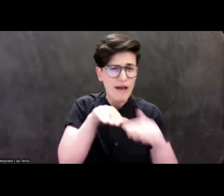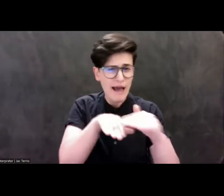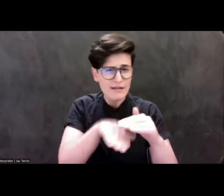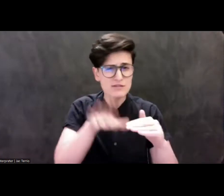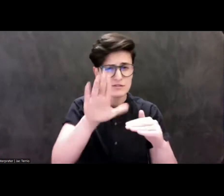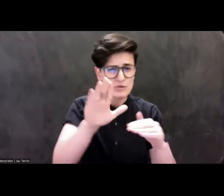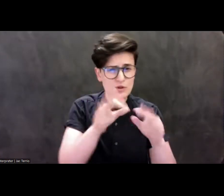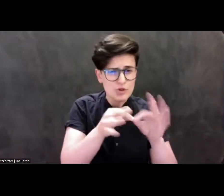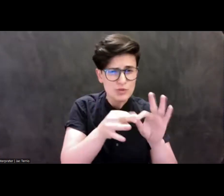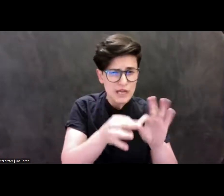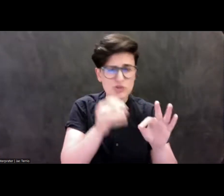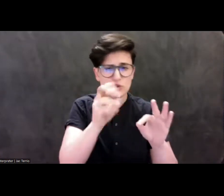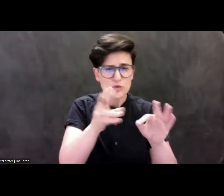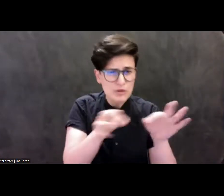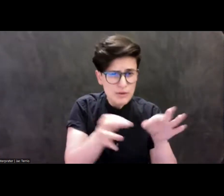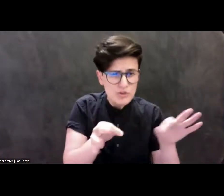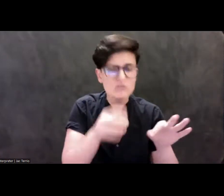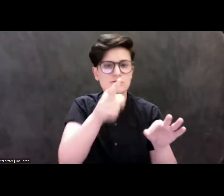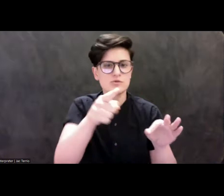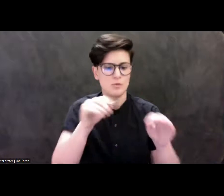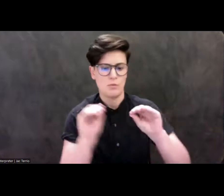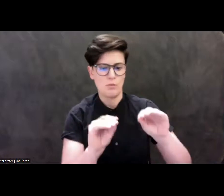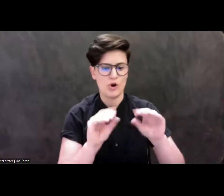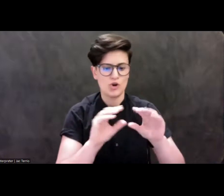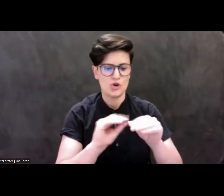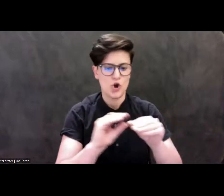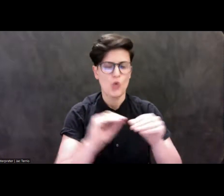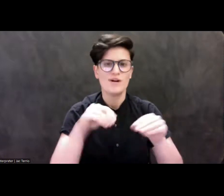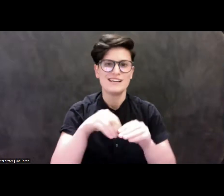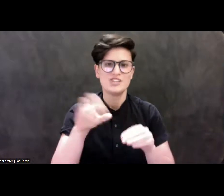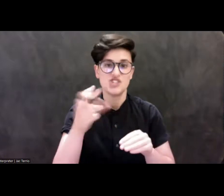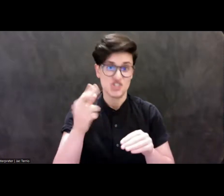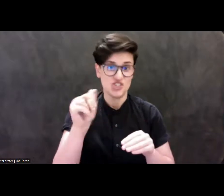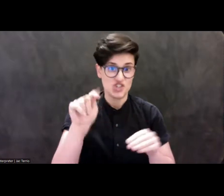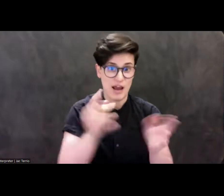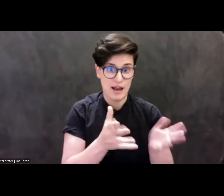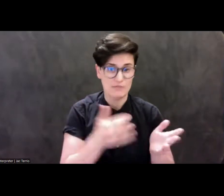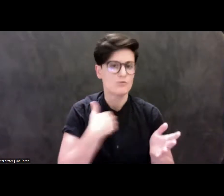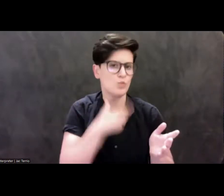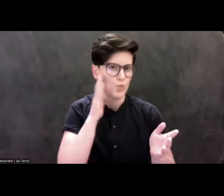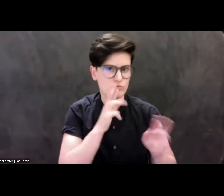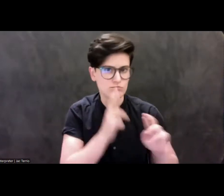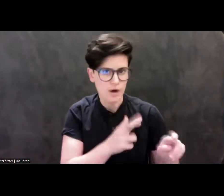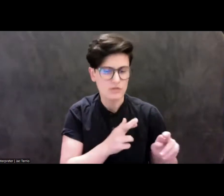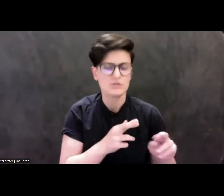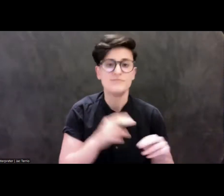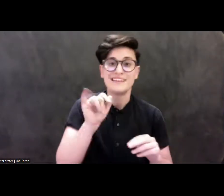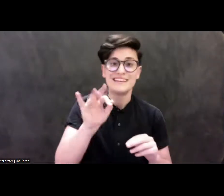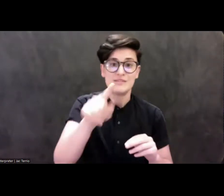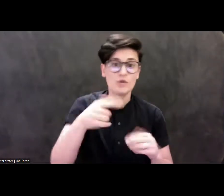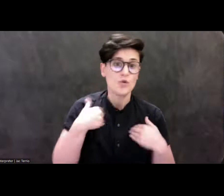If you have a general question, please send it to the chat box as well and we will respond